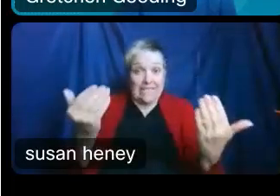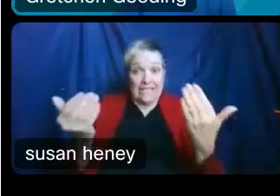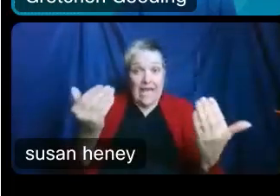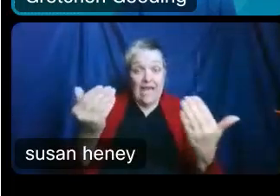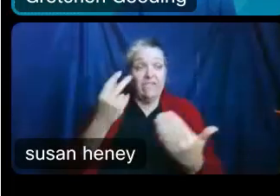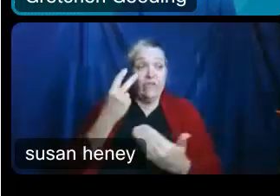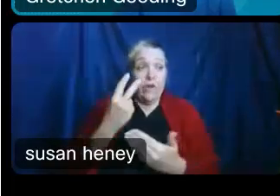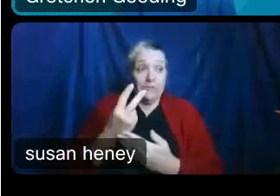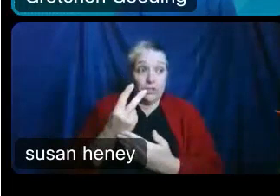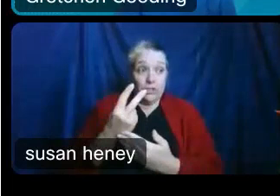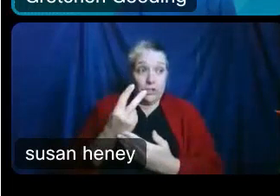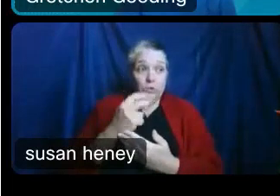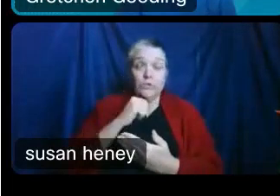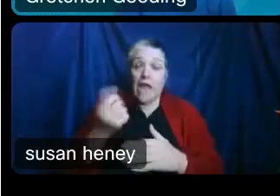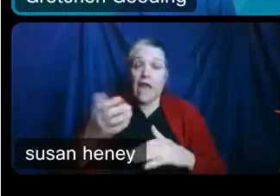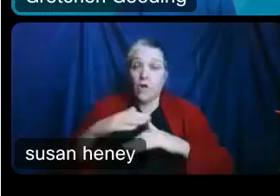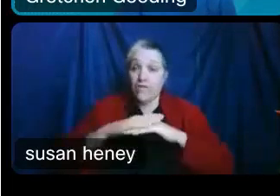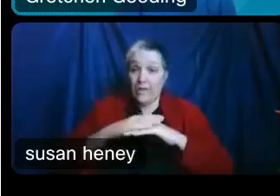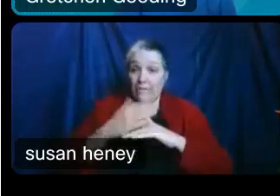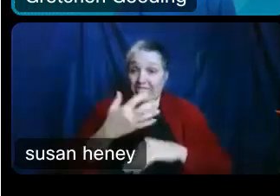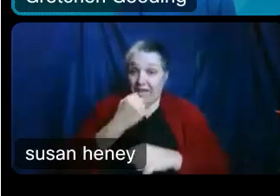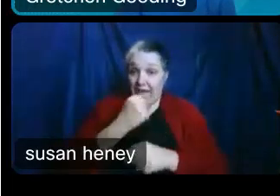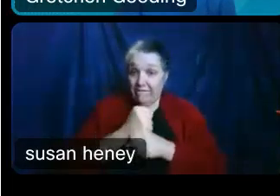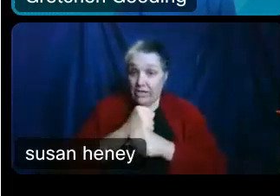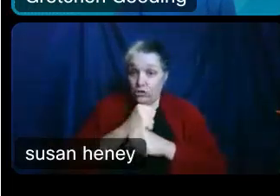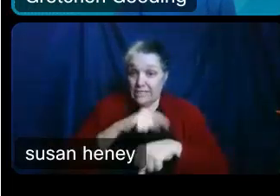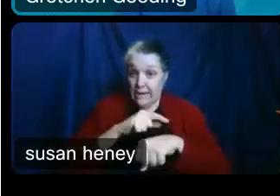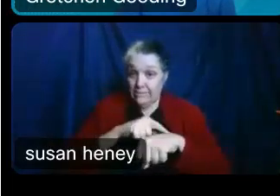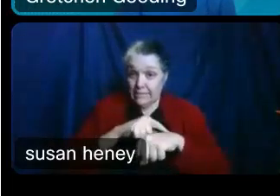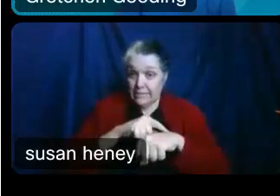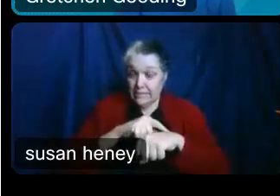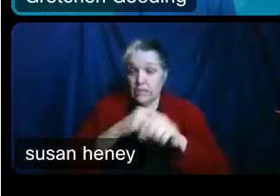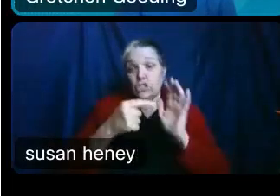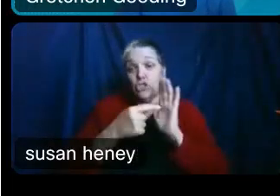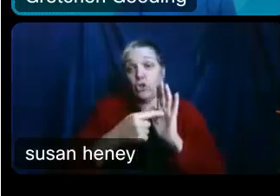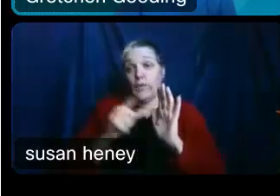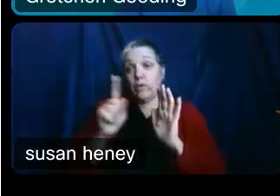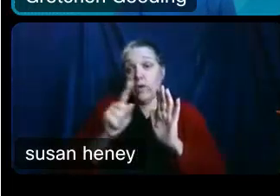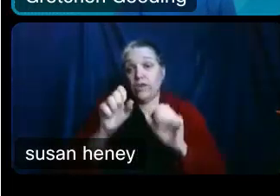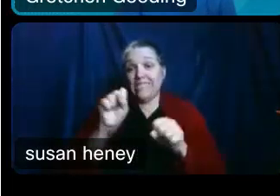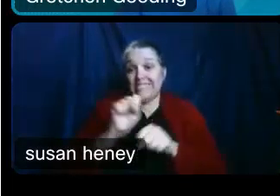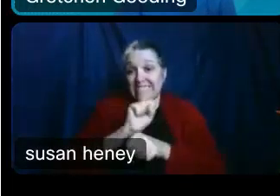non-overlapping 5-year periods, indicating where there is a statistically significant